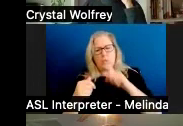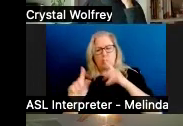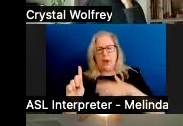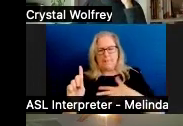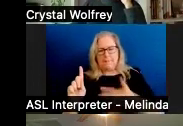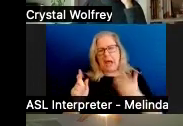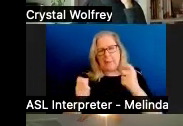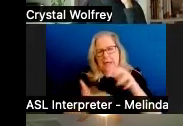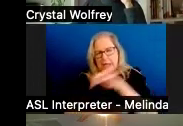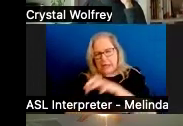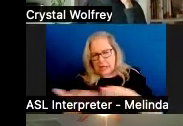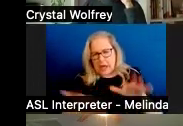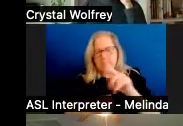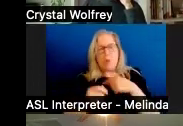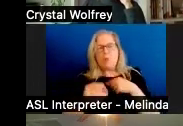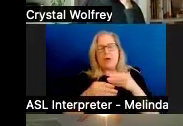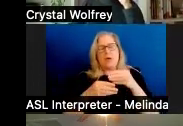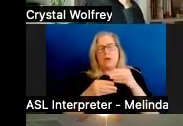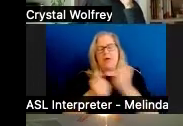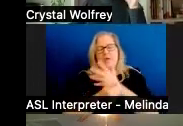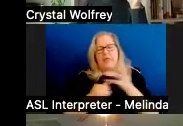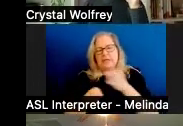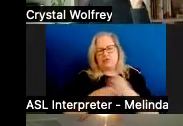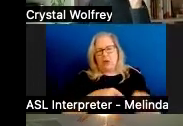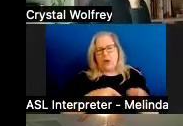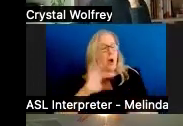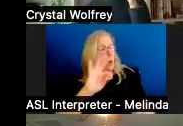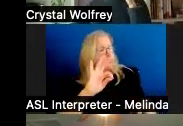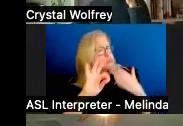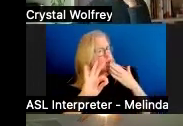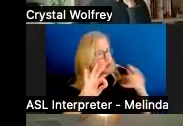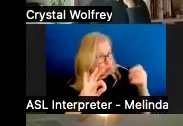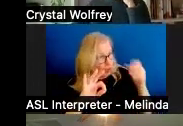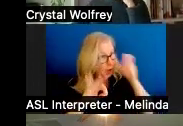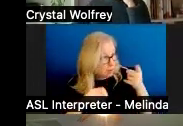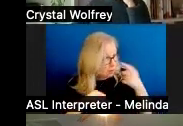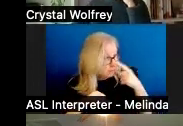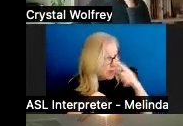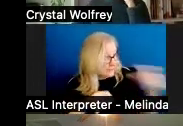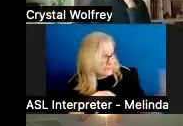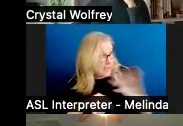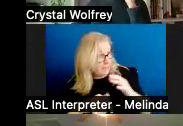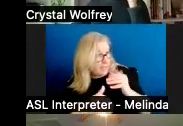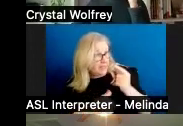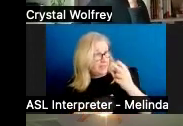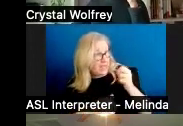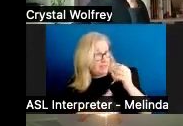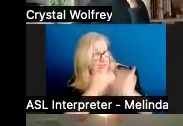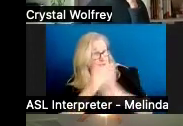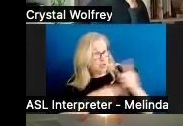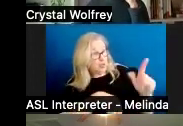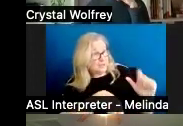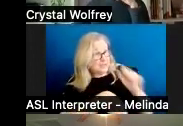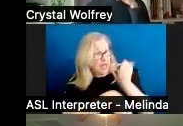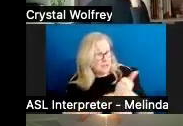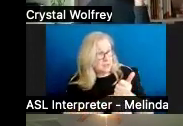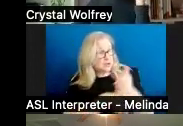but we definitely fixed all that. Crystal Wolfrey: Okay. That's great to hear. Can you send me the procedures that you put into place in a letter addressing the situation?